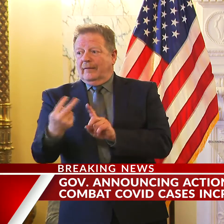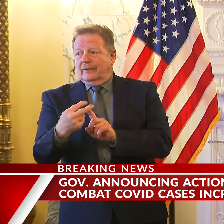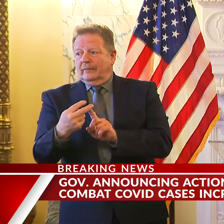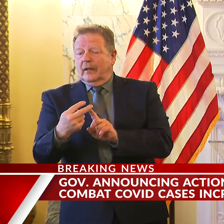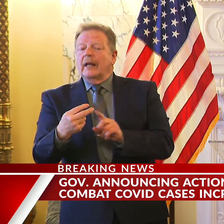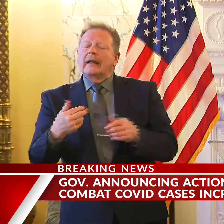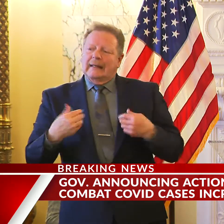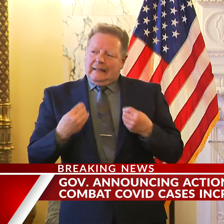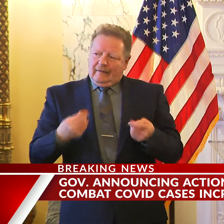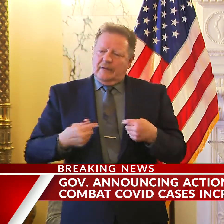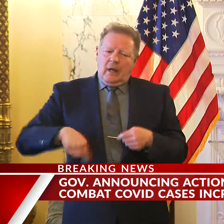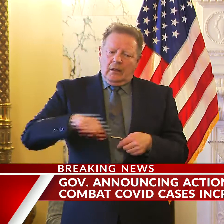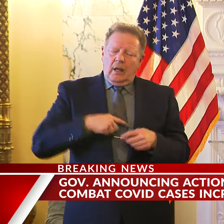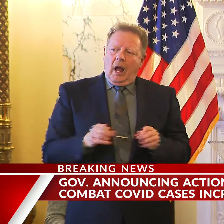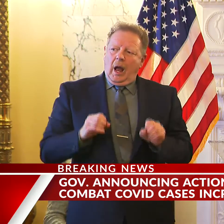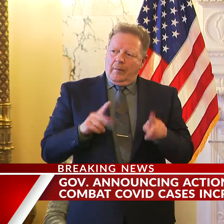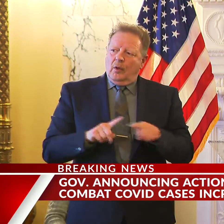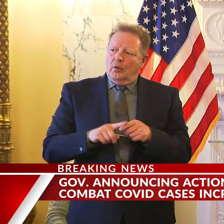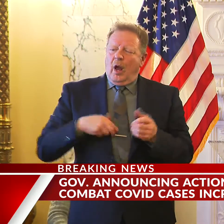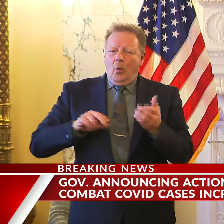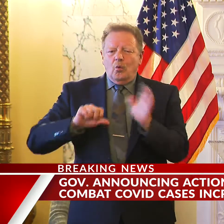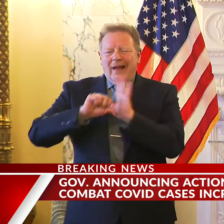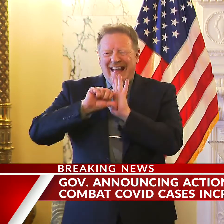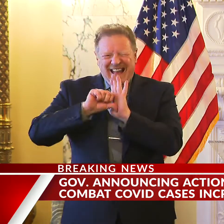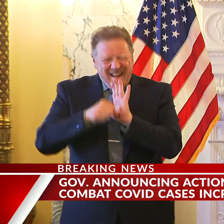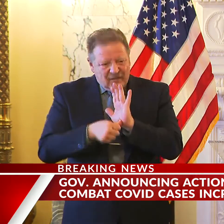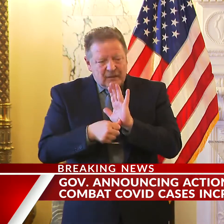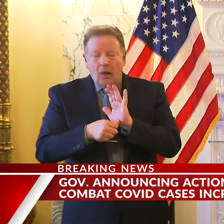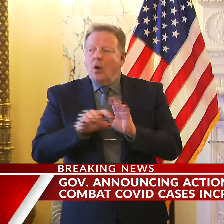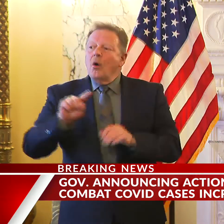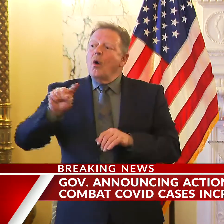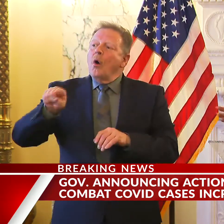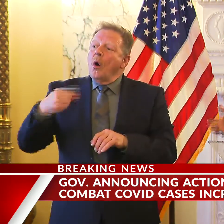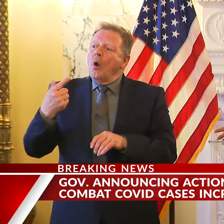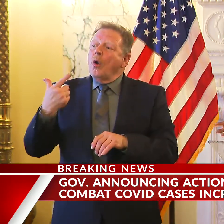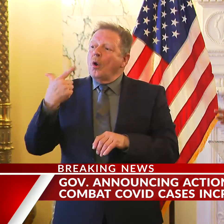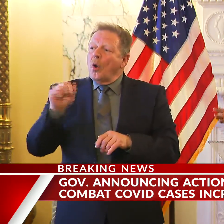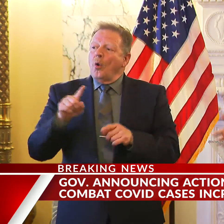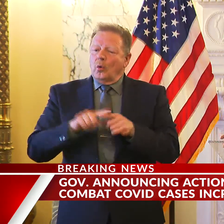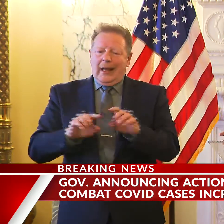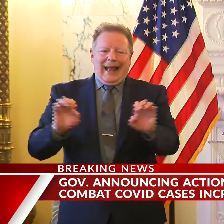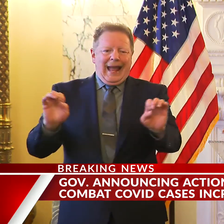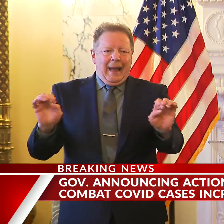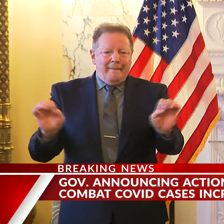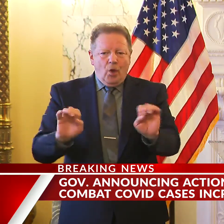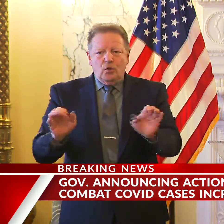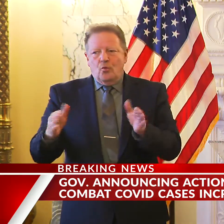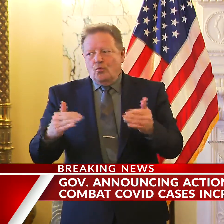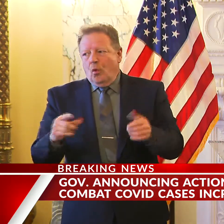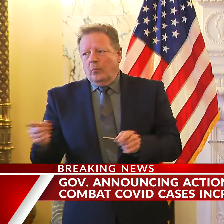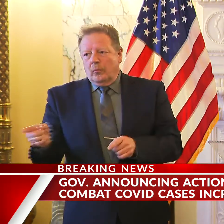HEALTH CARE SYSTEMS. AND THERE IS A CRISIS RIGHT NOW FROM THAT PERSPECTIVE GIVES ME AN